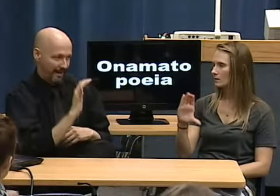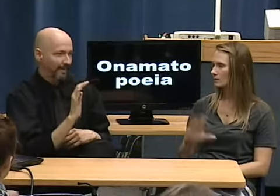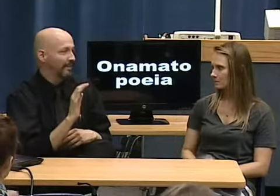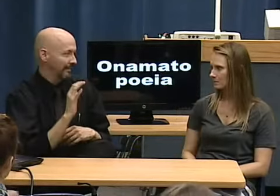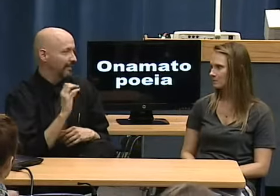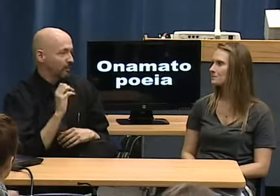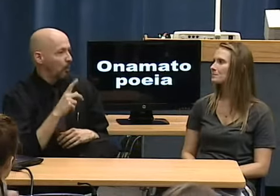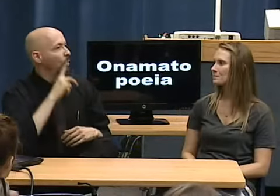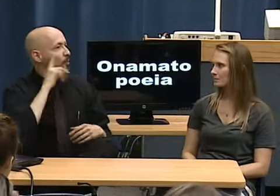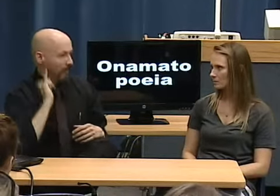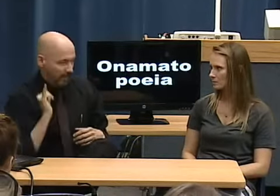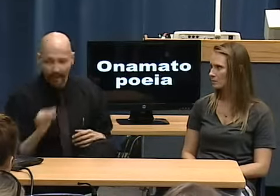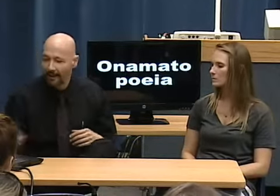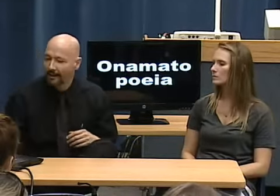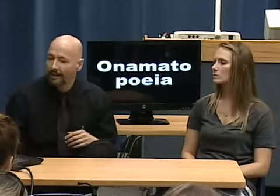Or "look like."